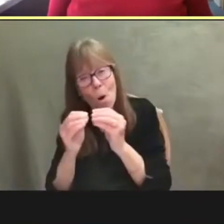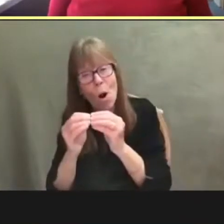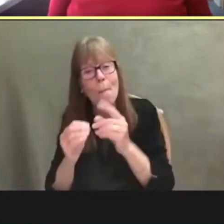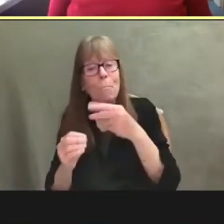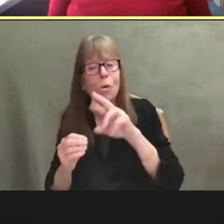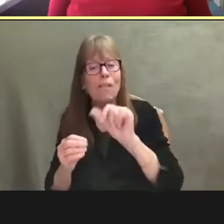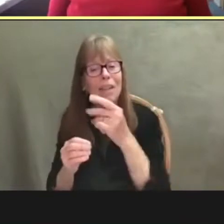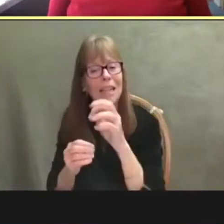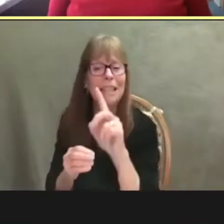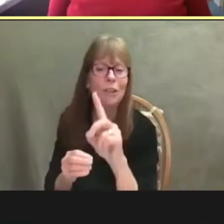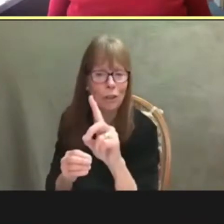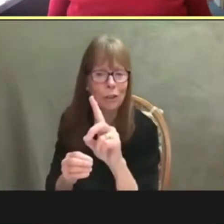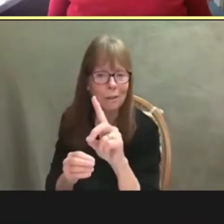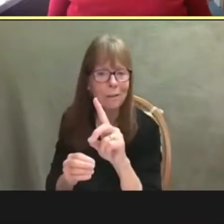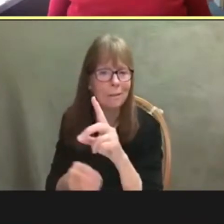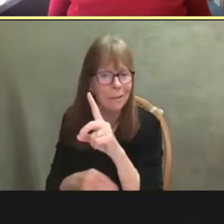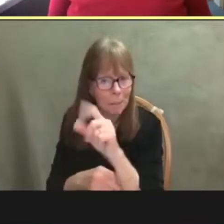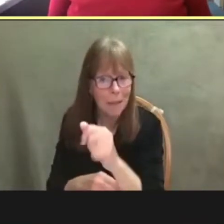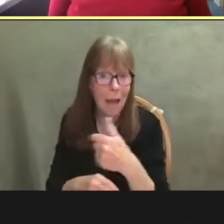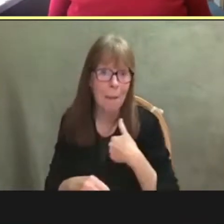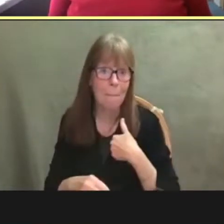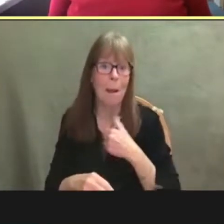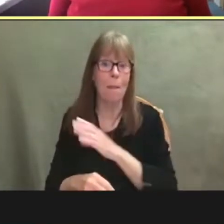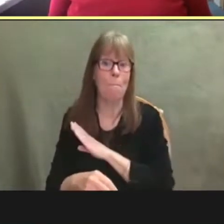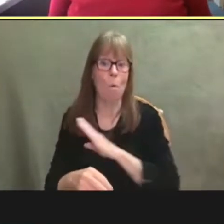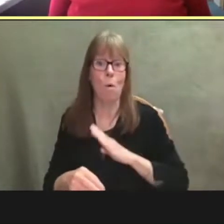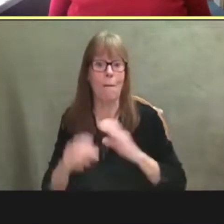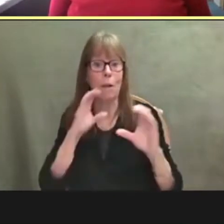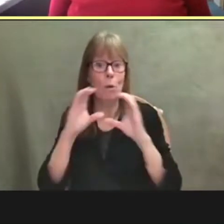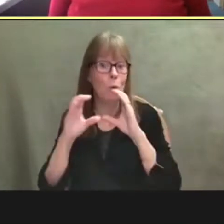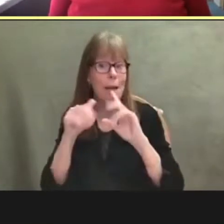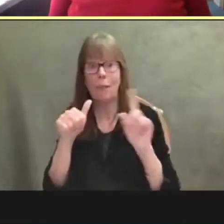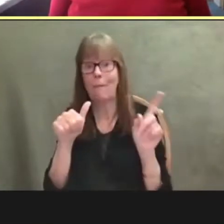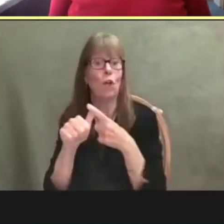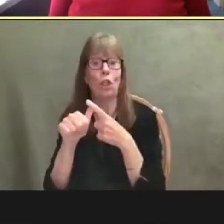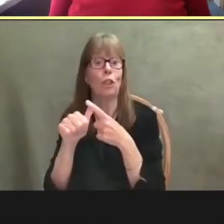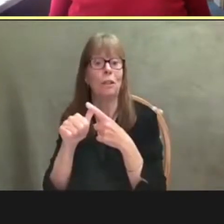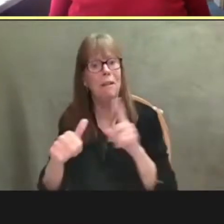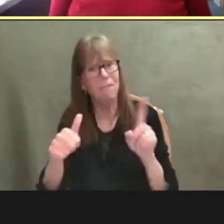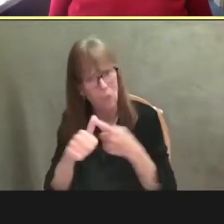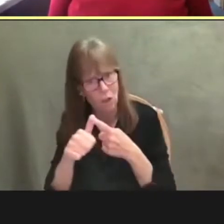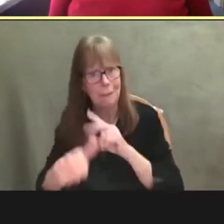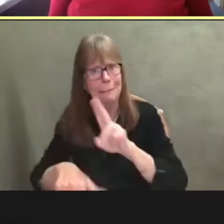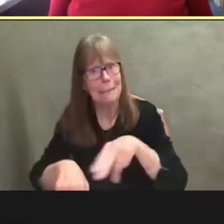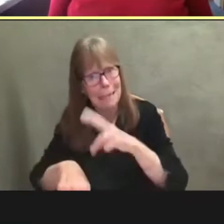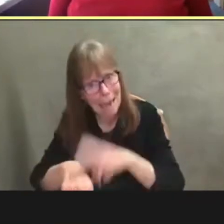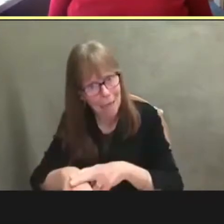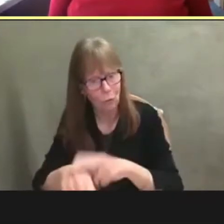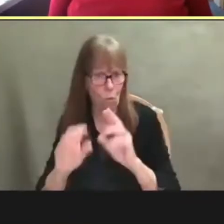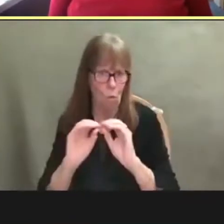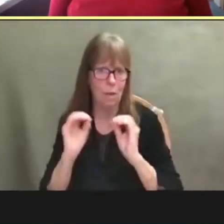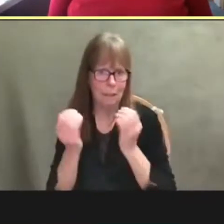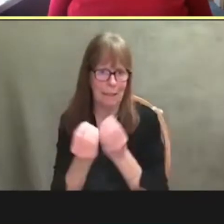I'm on the board of Communication First, which is the first national organization advocating